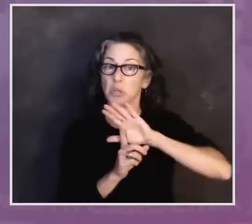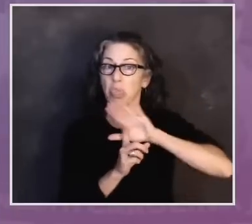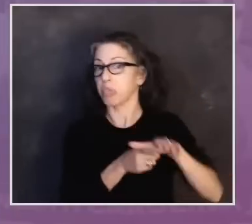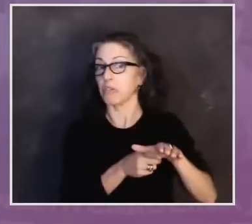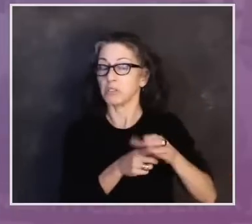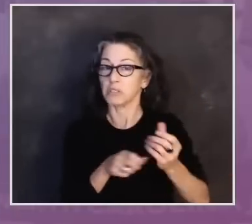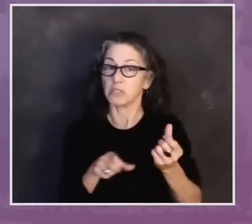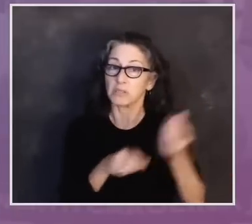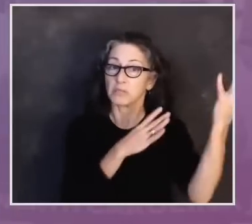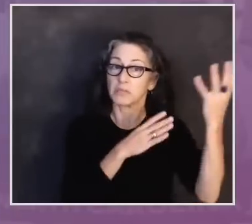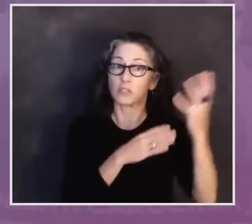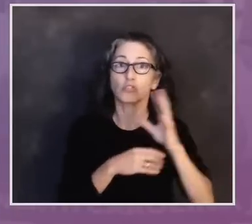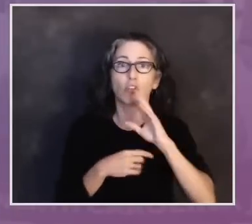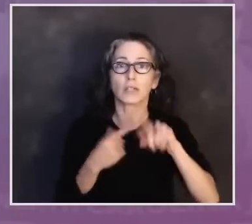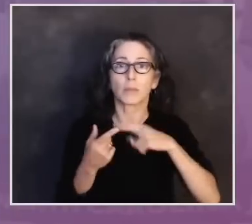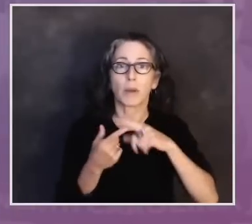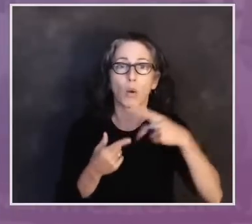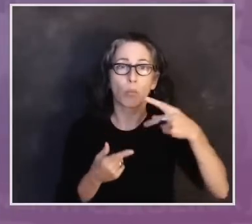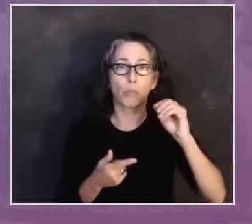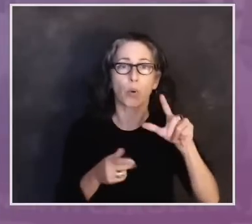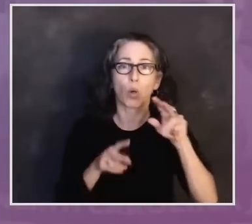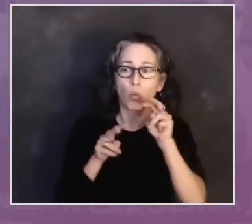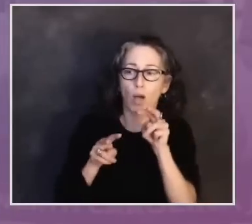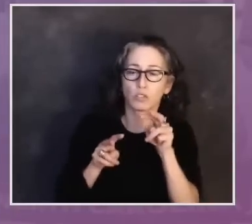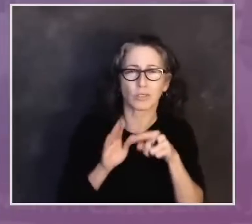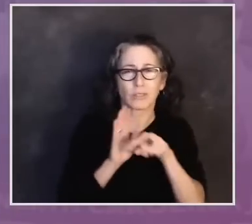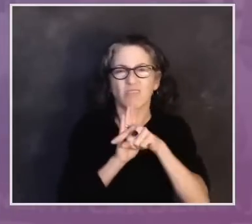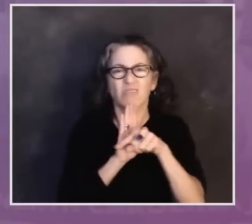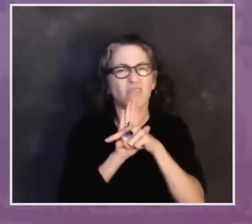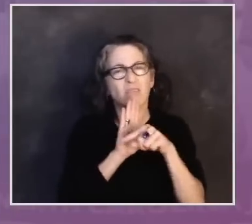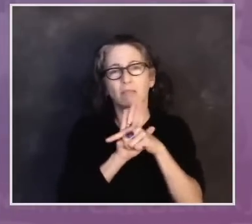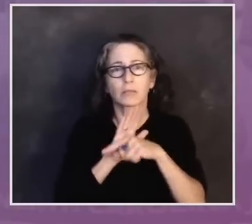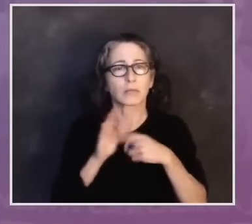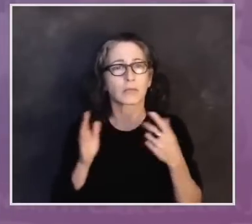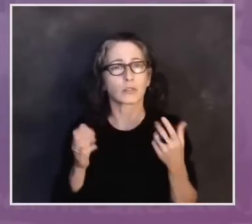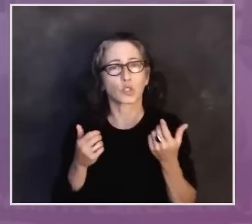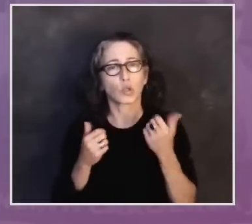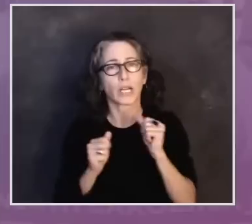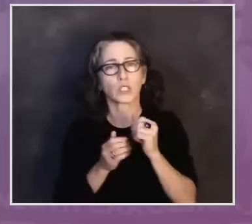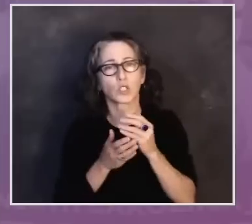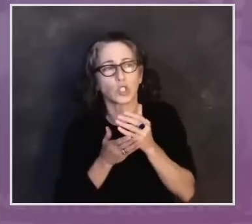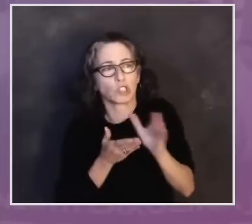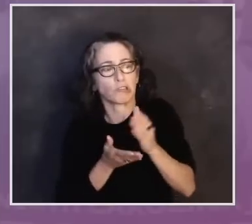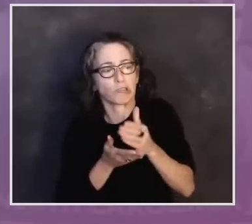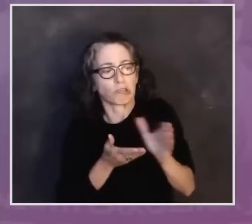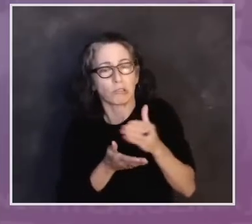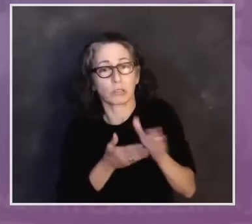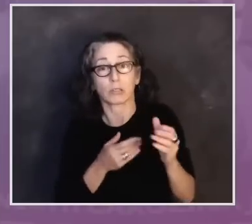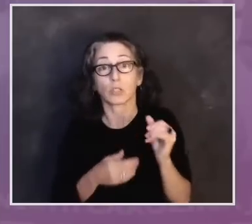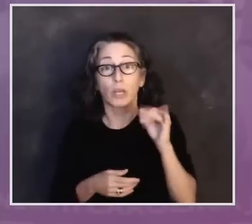PRESIDENT, THE PRESIDENT THAT WE NEED TO DEFEAT HAS TALKED A LOT ABOUT POLL WATCHERS AND